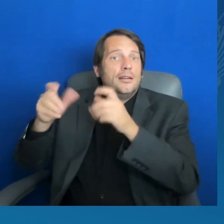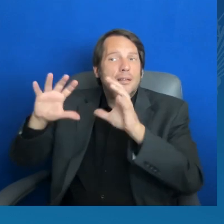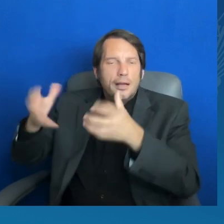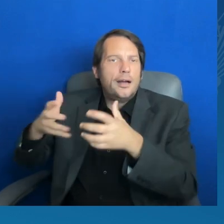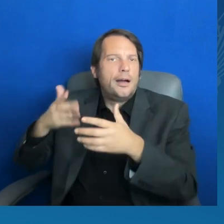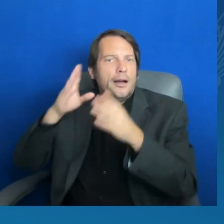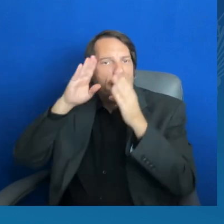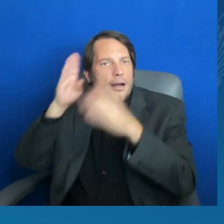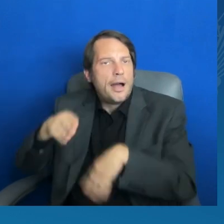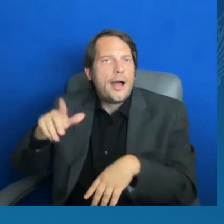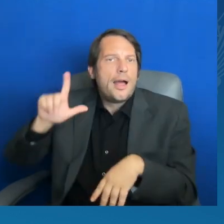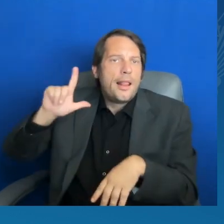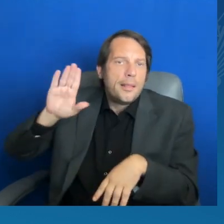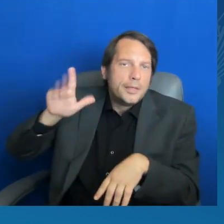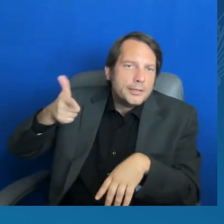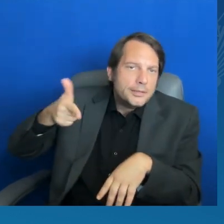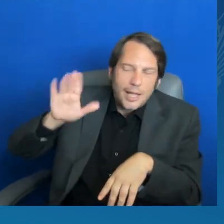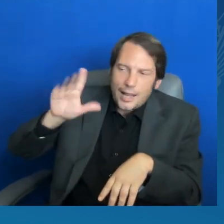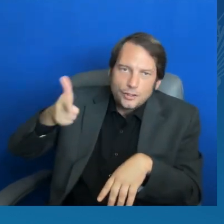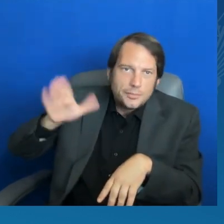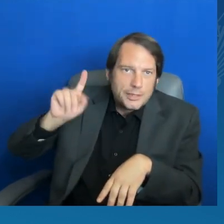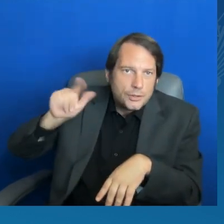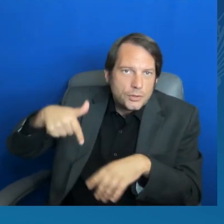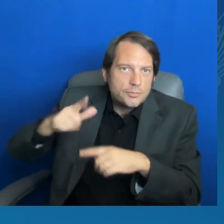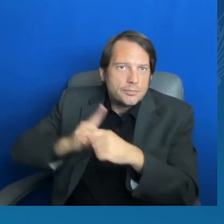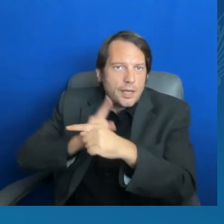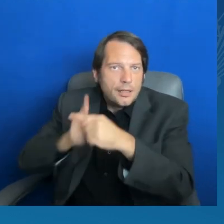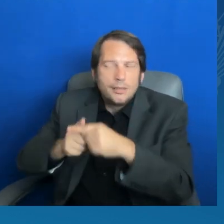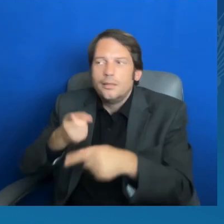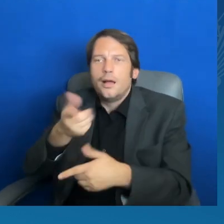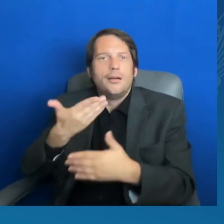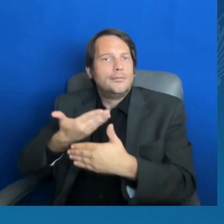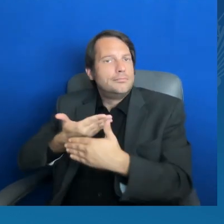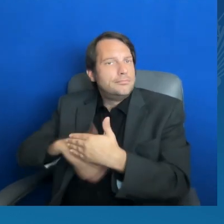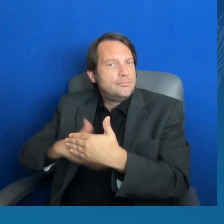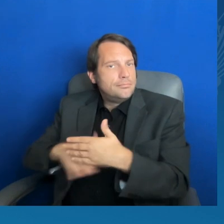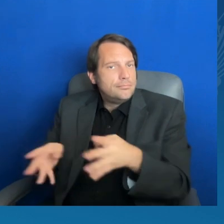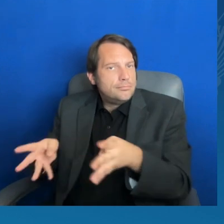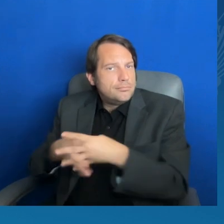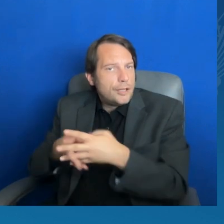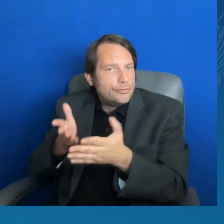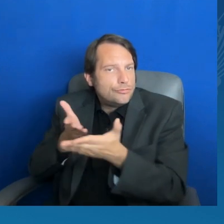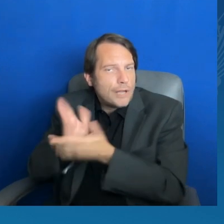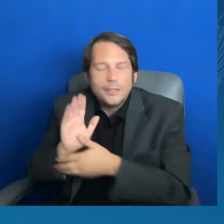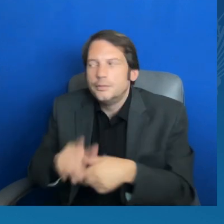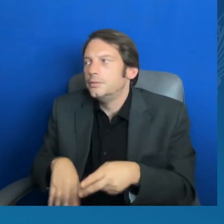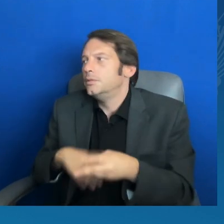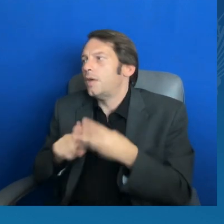The Vice President: Yeah. Mr. George: And in my mind,